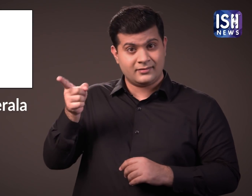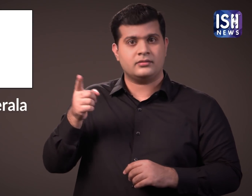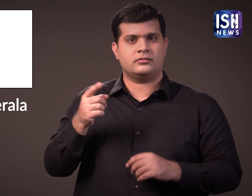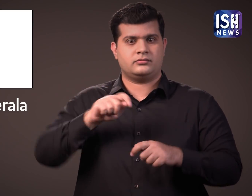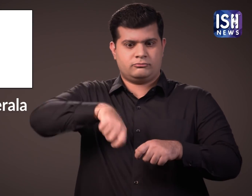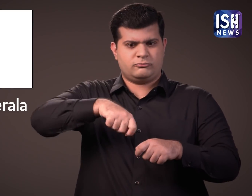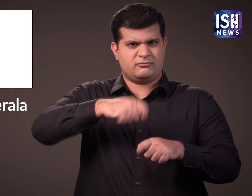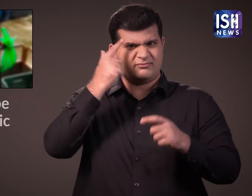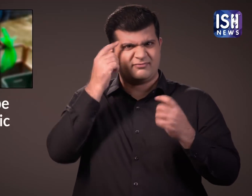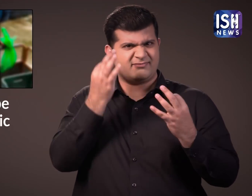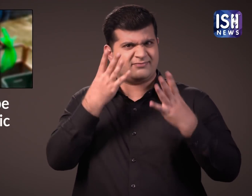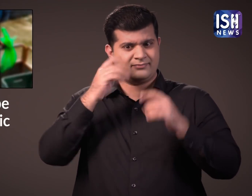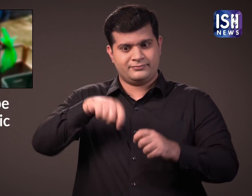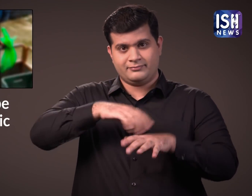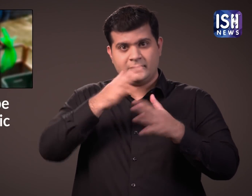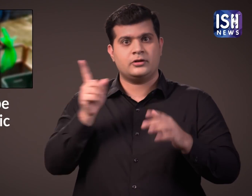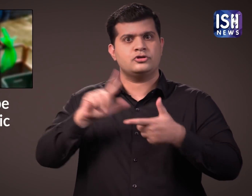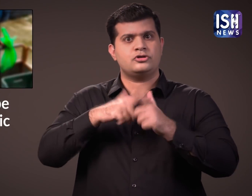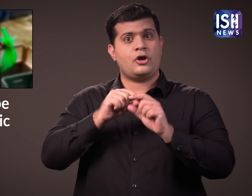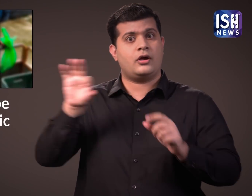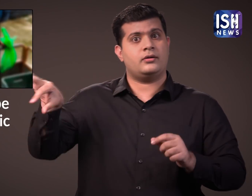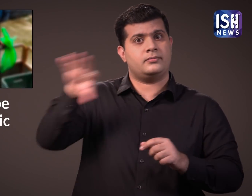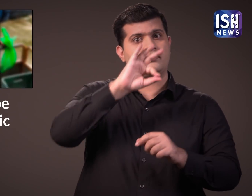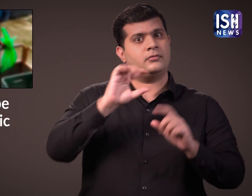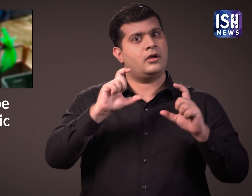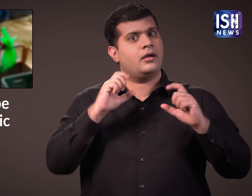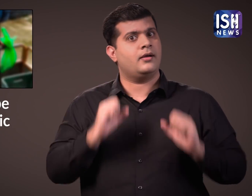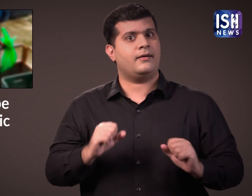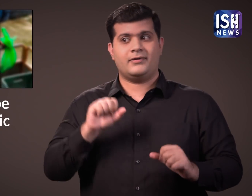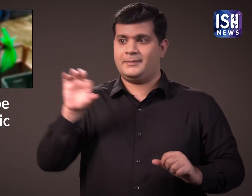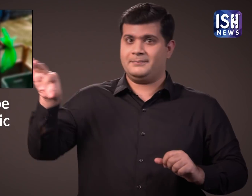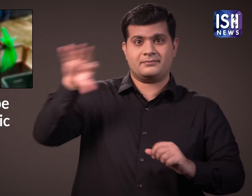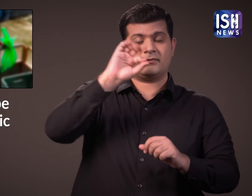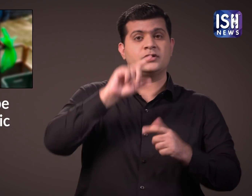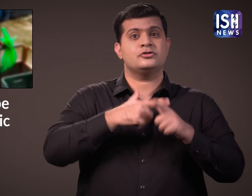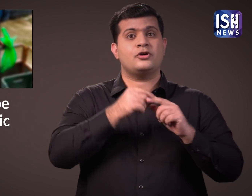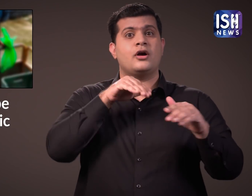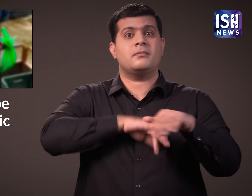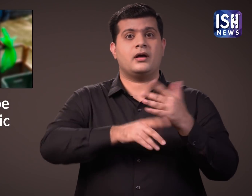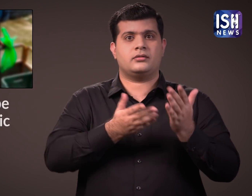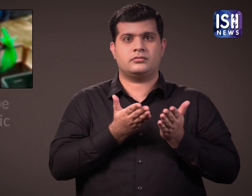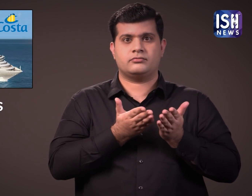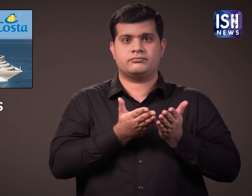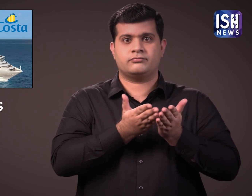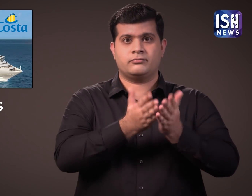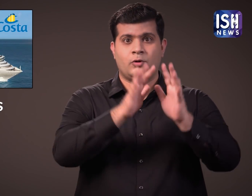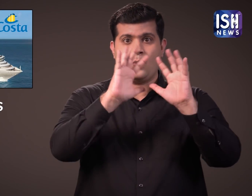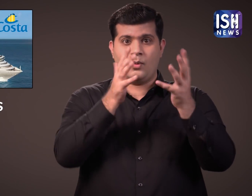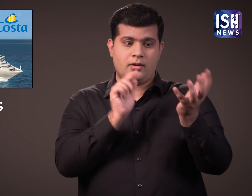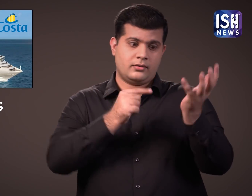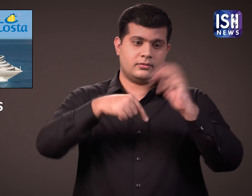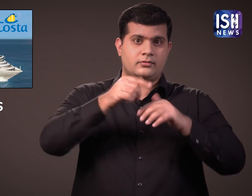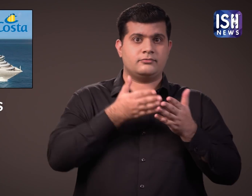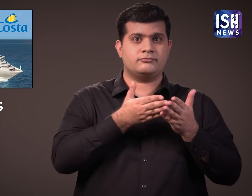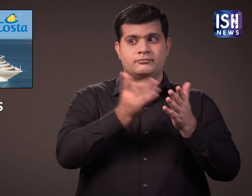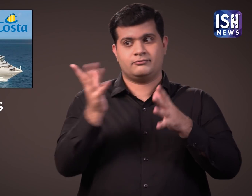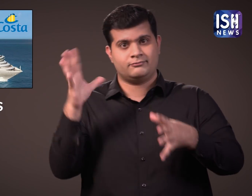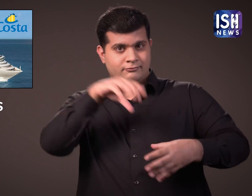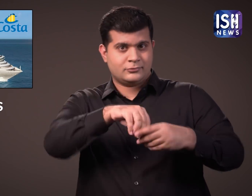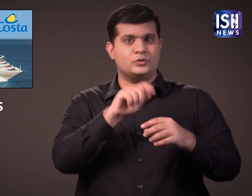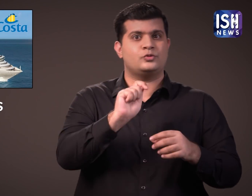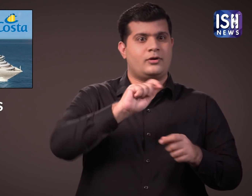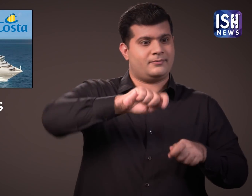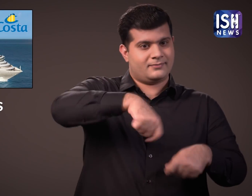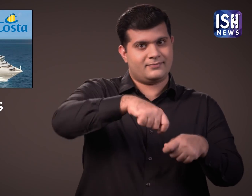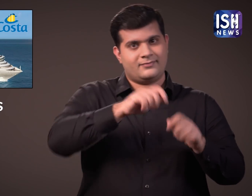Ajmal secured a job as chef in Costa Cruises which travels around the world.